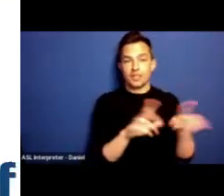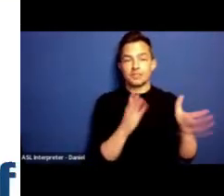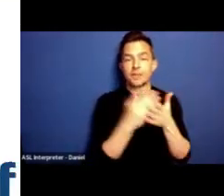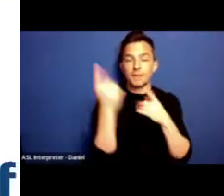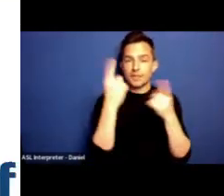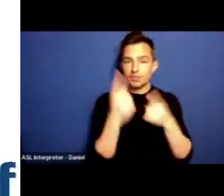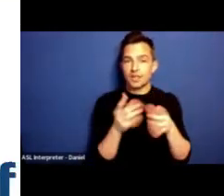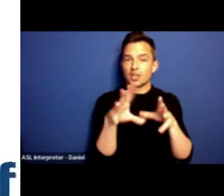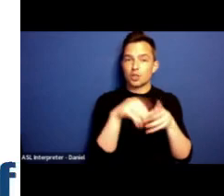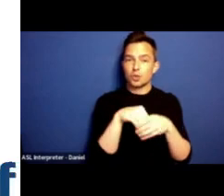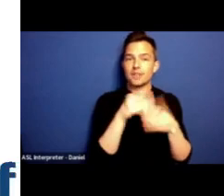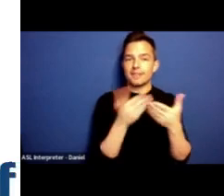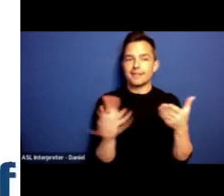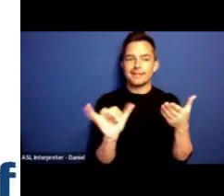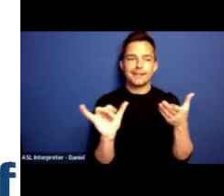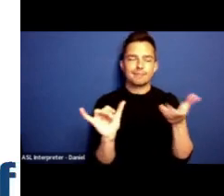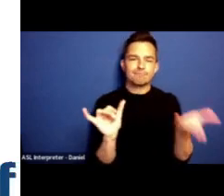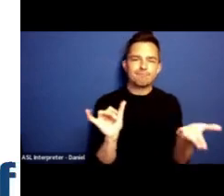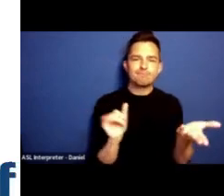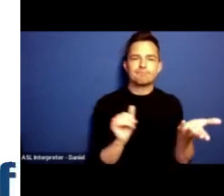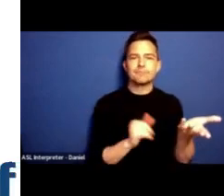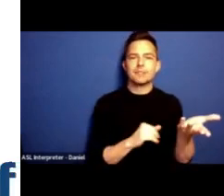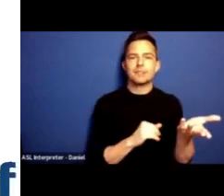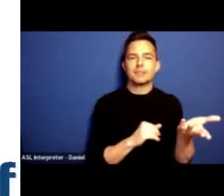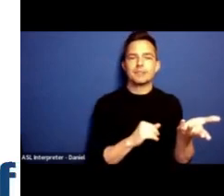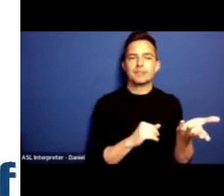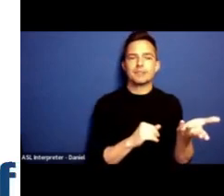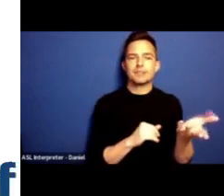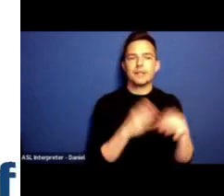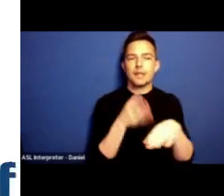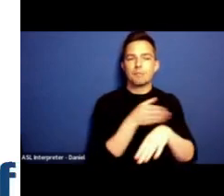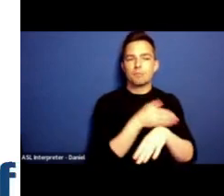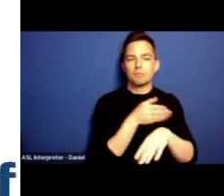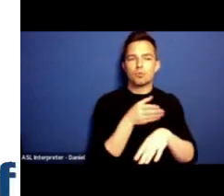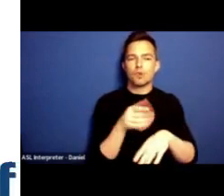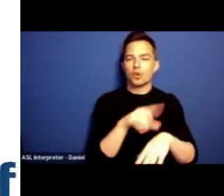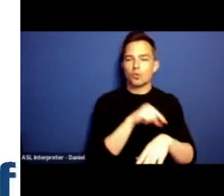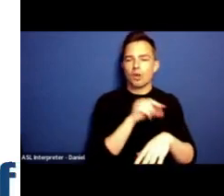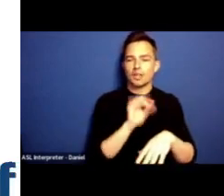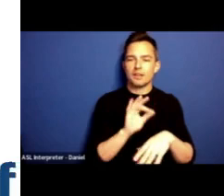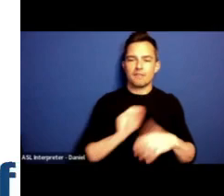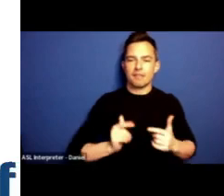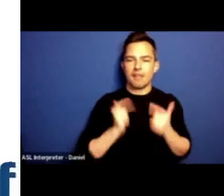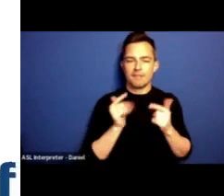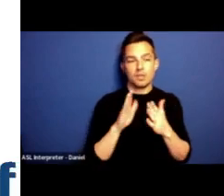things like our improved quality of life, our social network, our